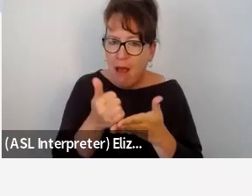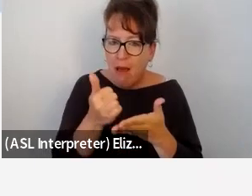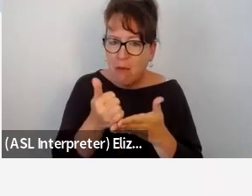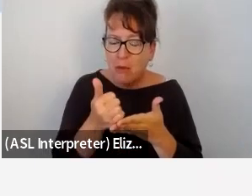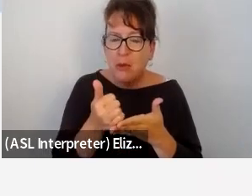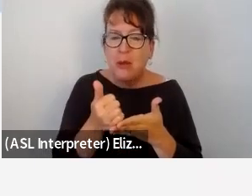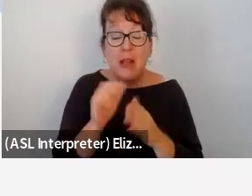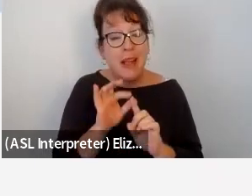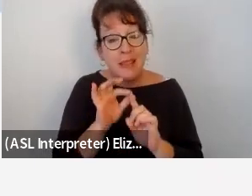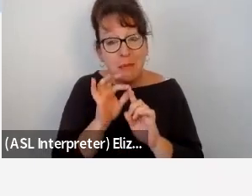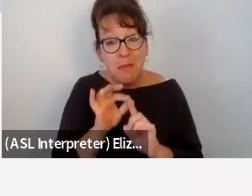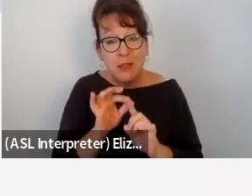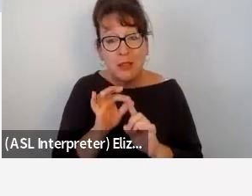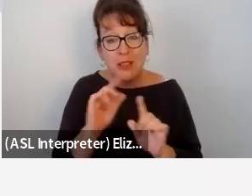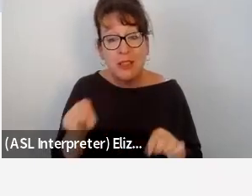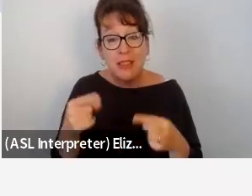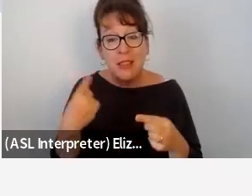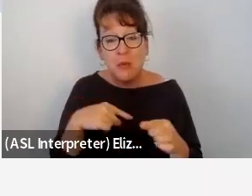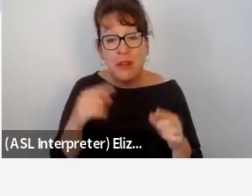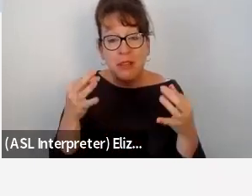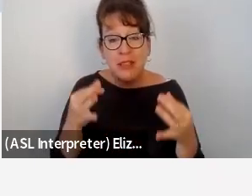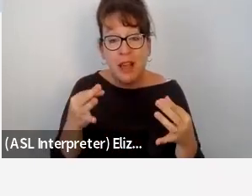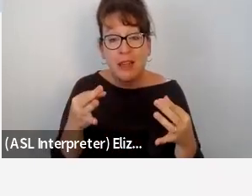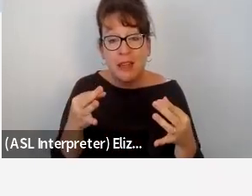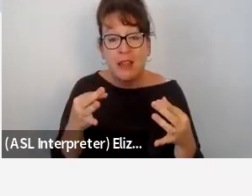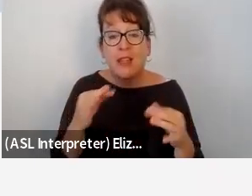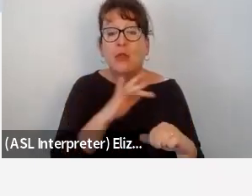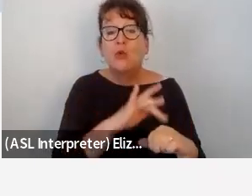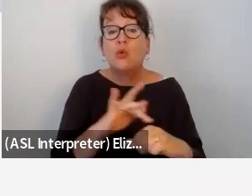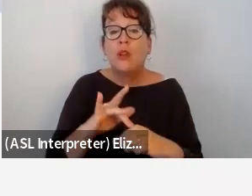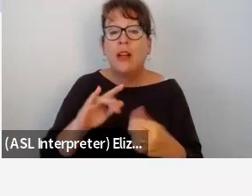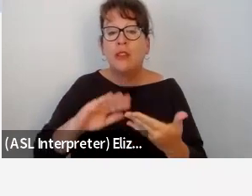for these electric projects, electric meters, electric panels, charging infrastructure,